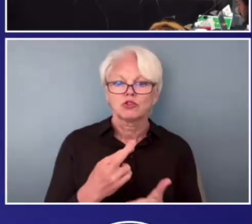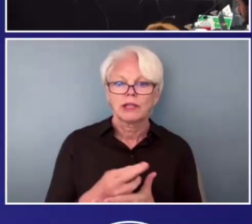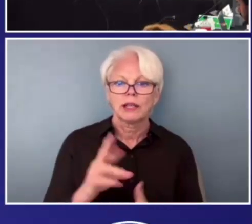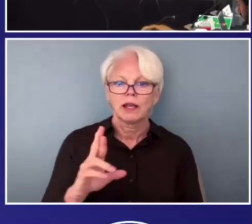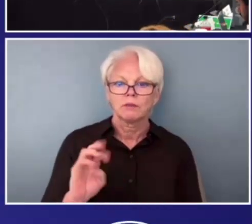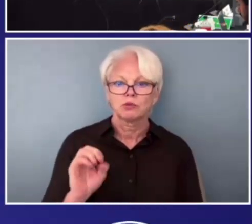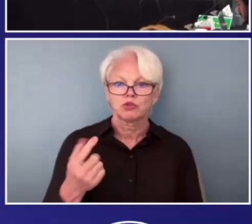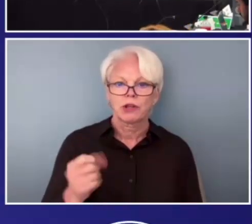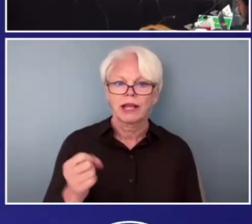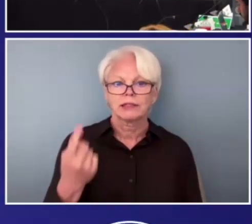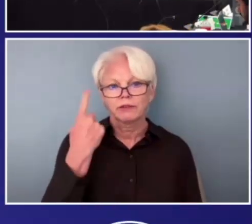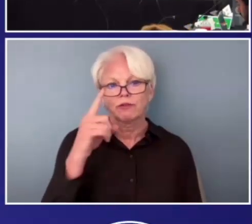consideration from Tamar.